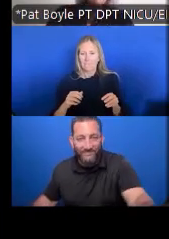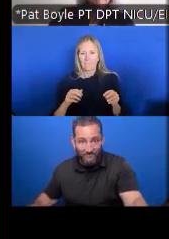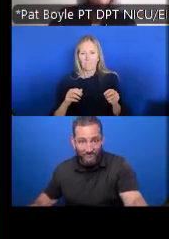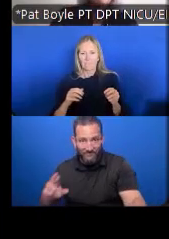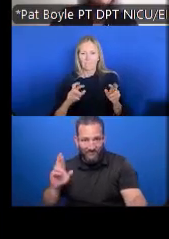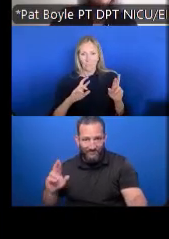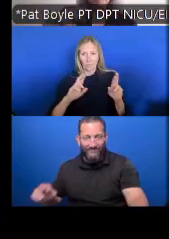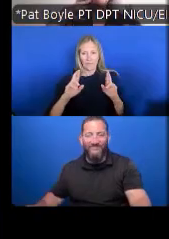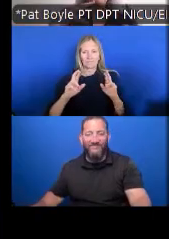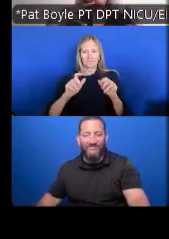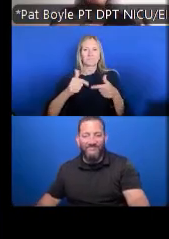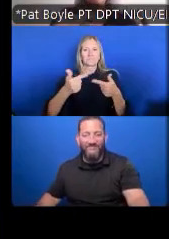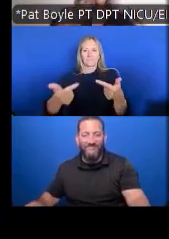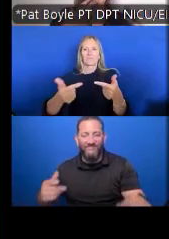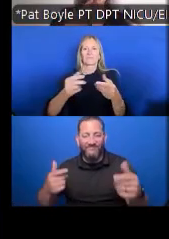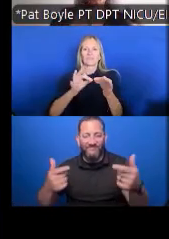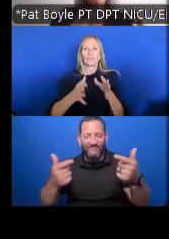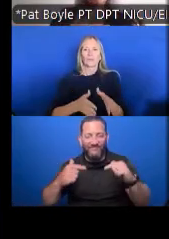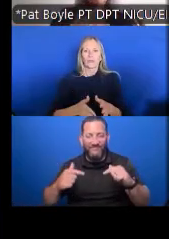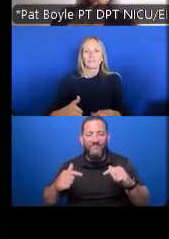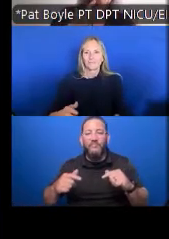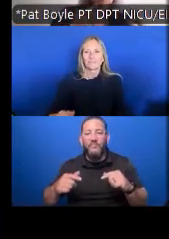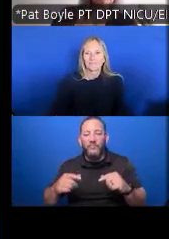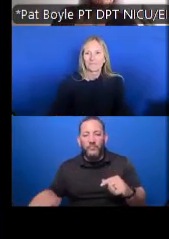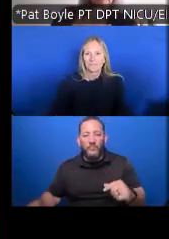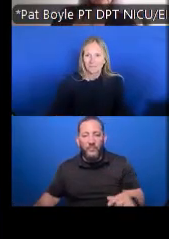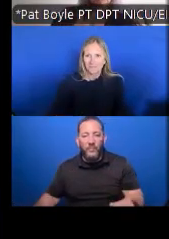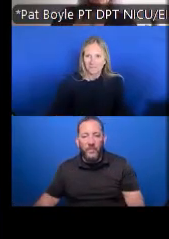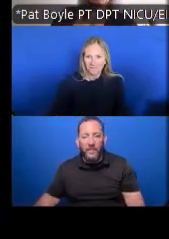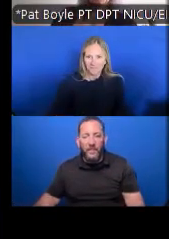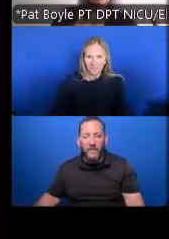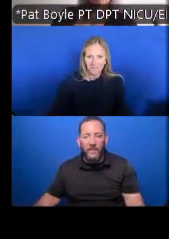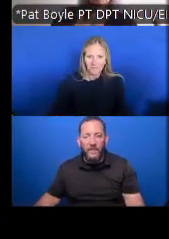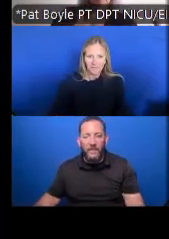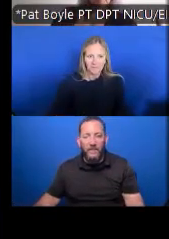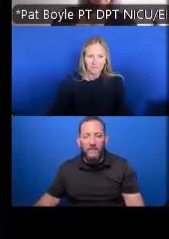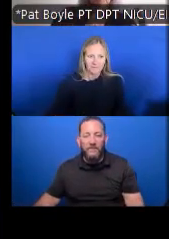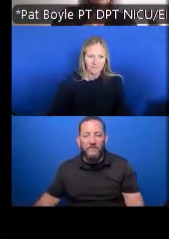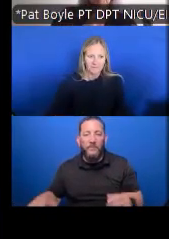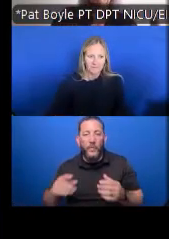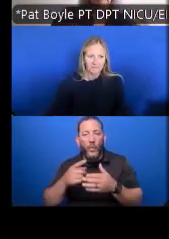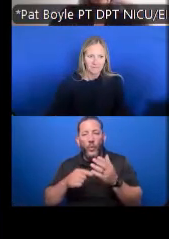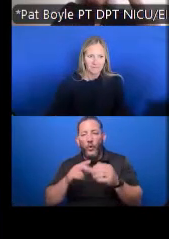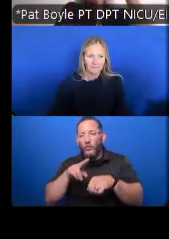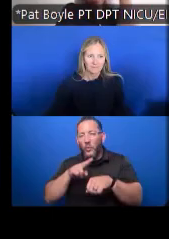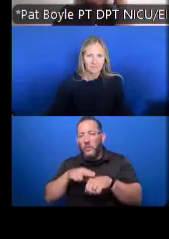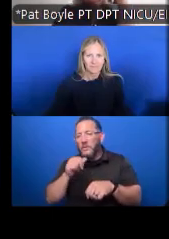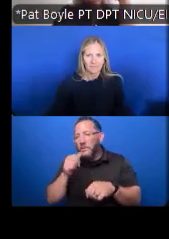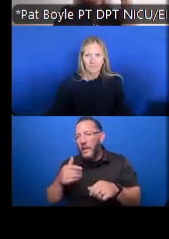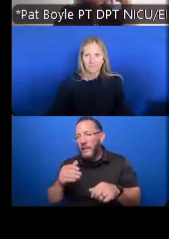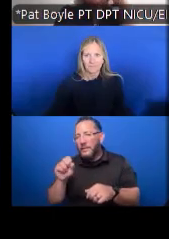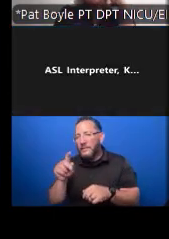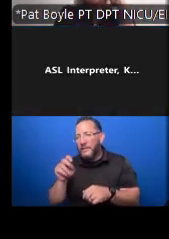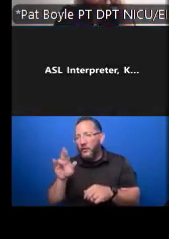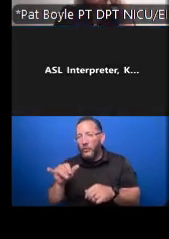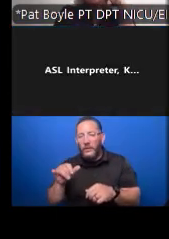Okay, so I'm just reiterate what normal sort of nonsensory undesirable behaviors can be. So it happens when a child is